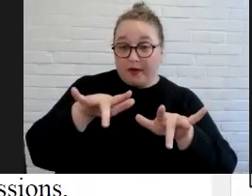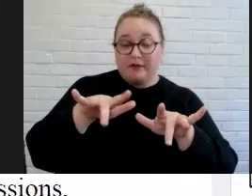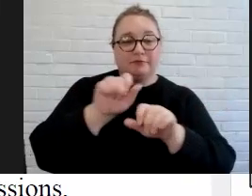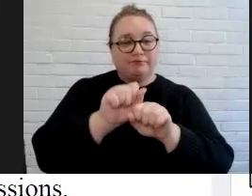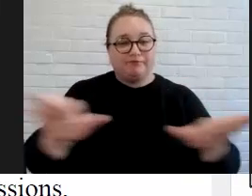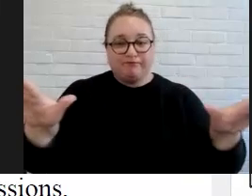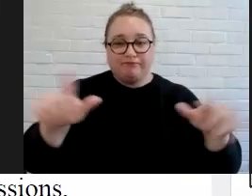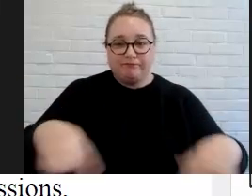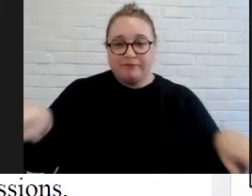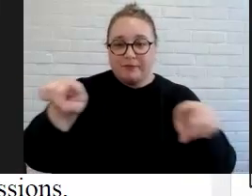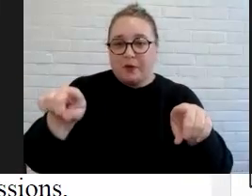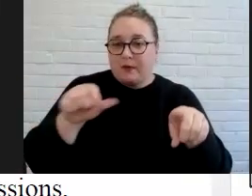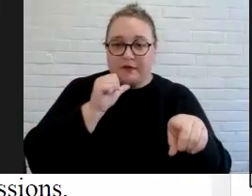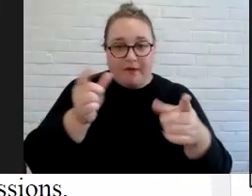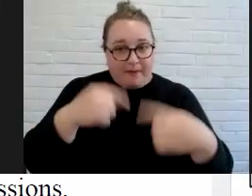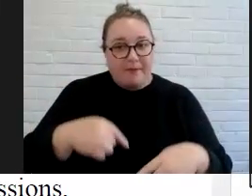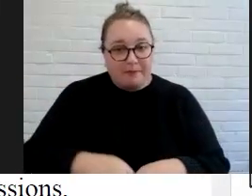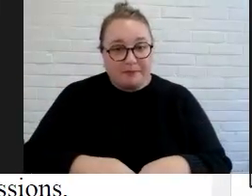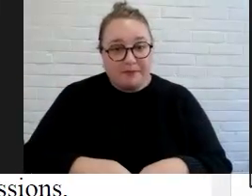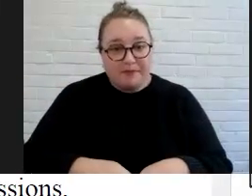So that's what we mean by direct instruction.